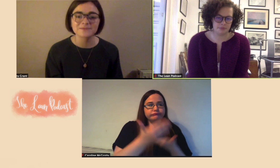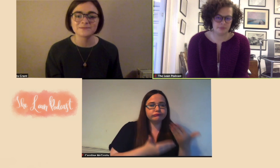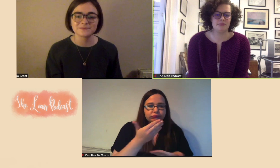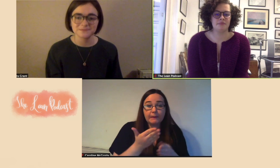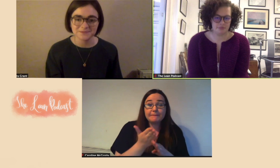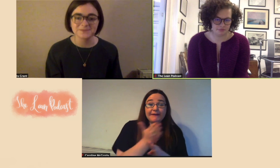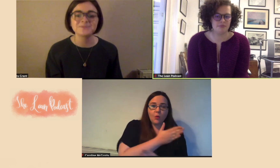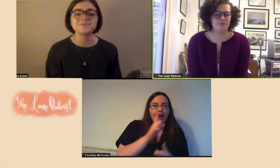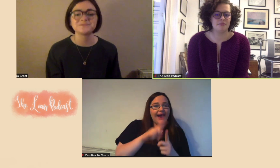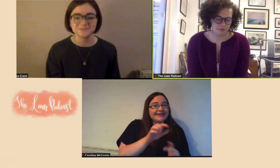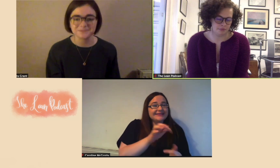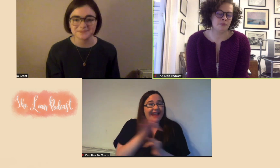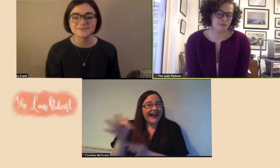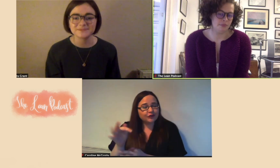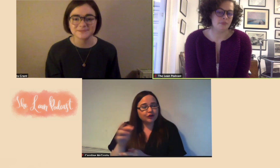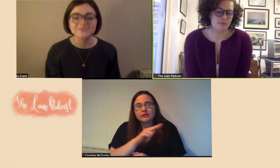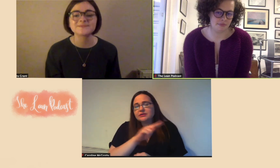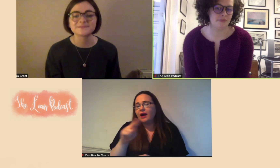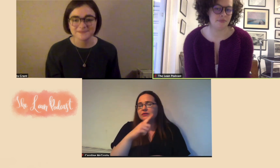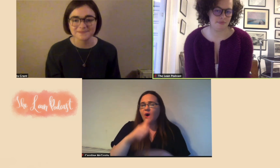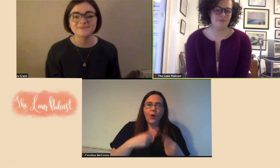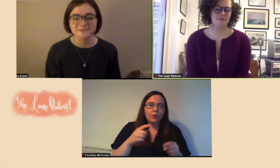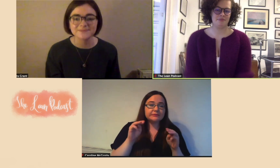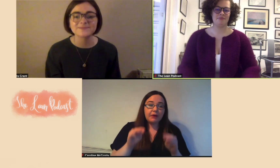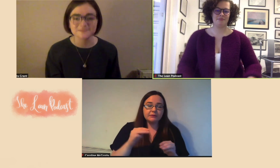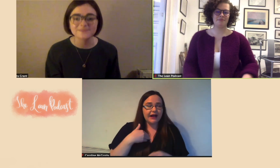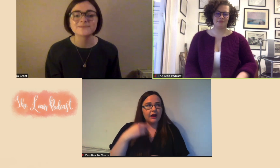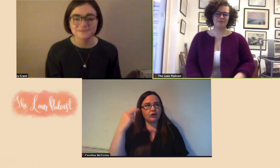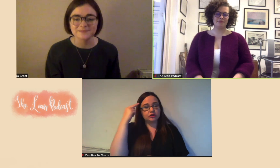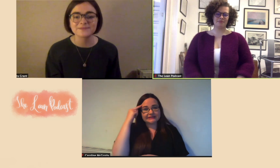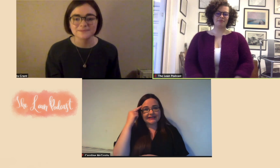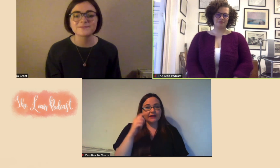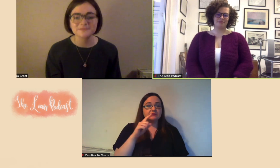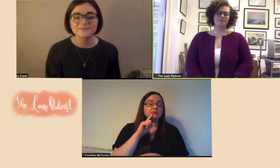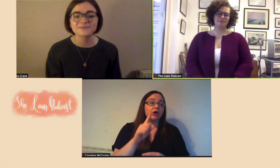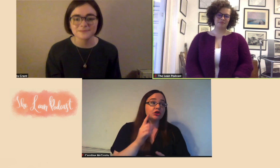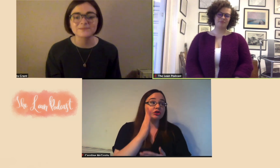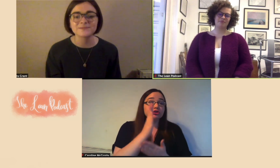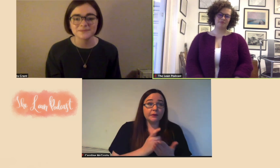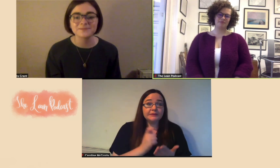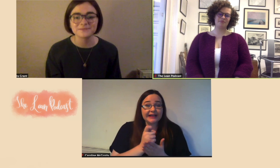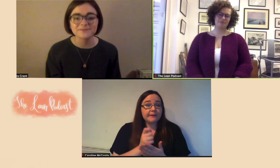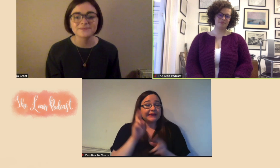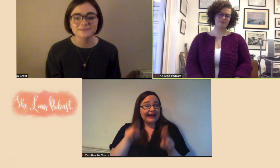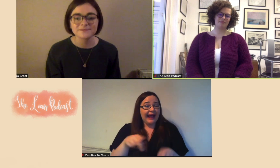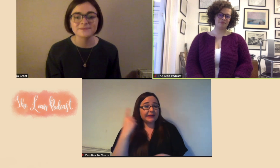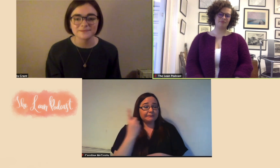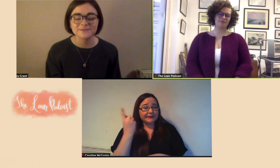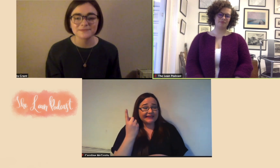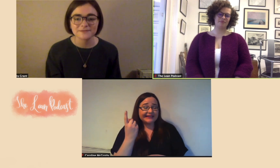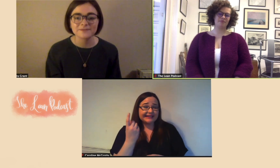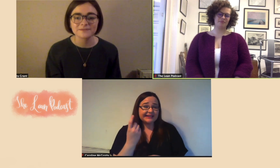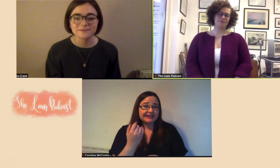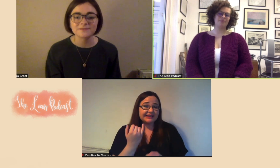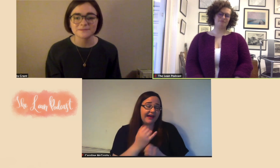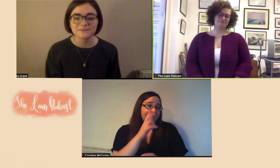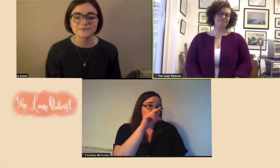And as well, we need to try if we can, if possible, give a briefing to the interpreter before and after the meeting.